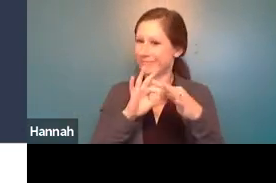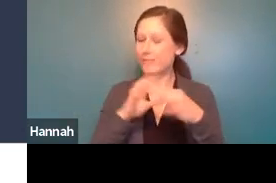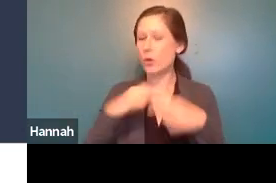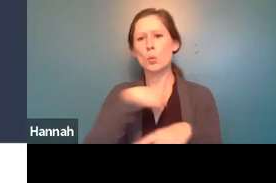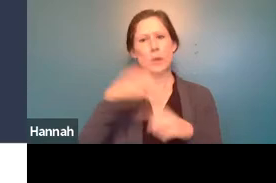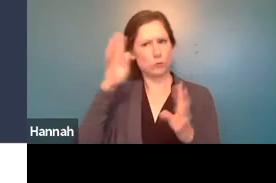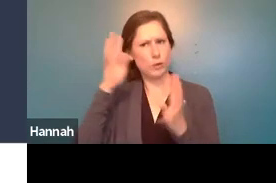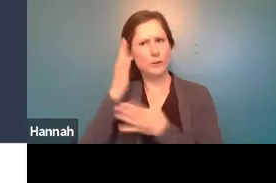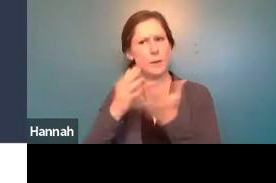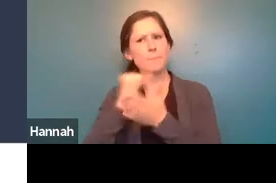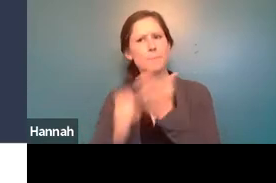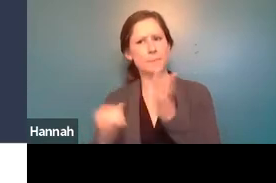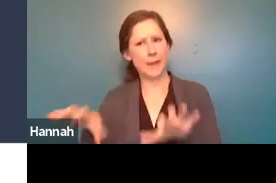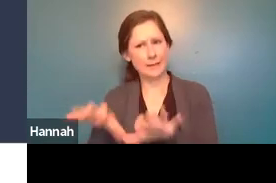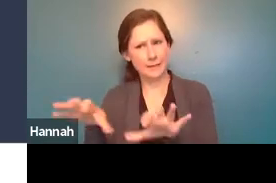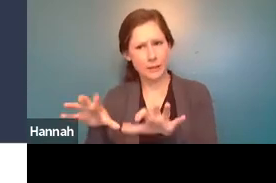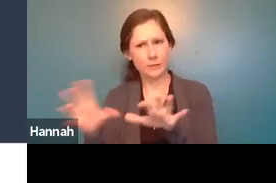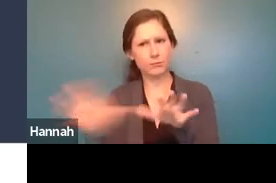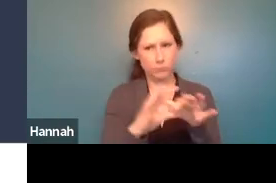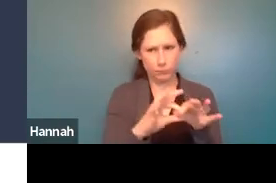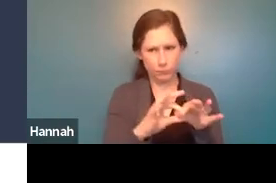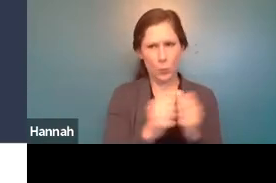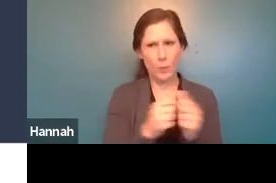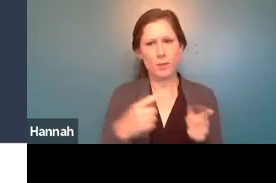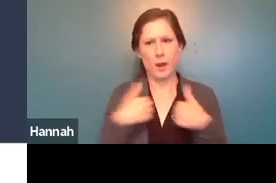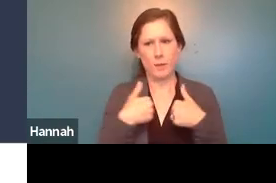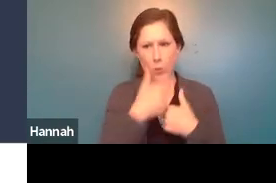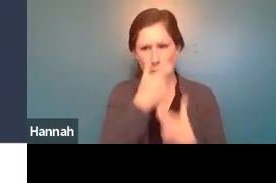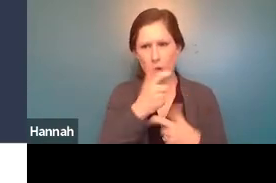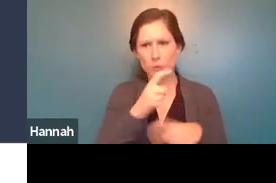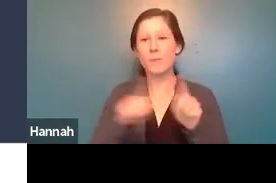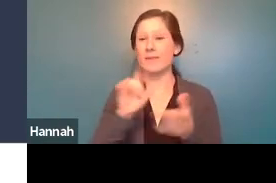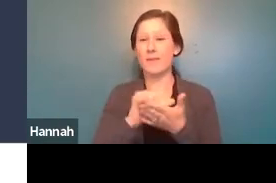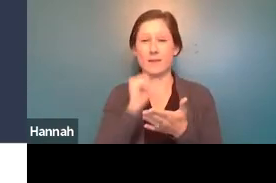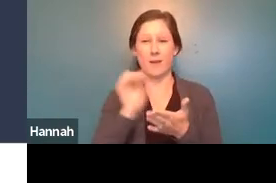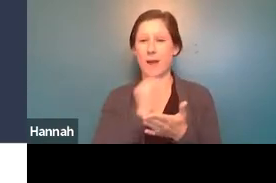right now, but that's not necessarily our strong suit on that. So I wish I had more to say.